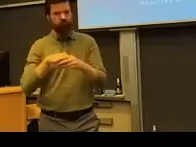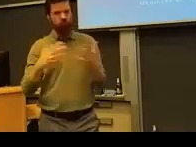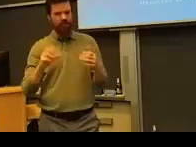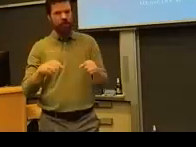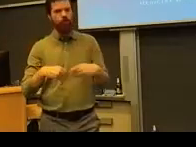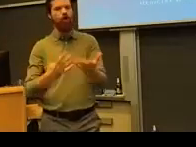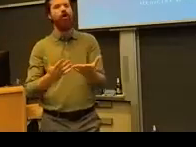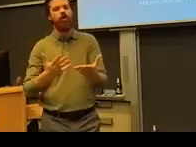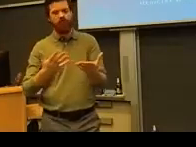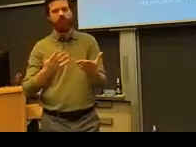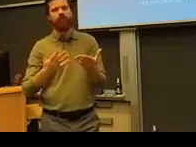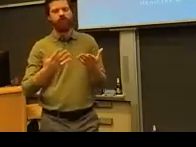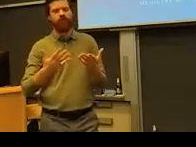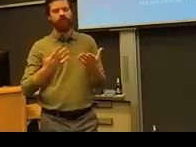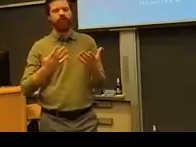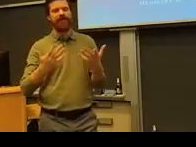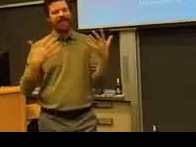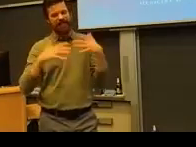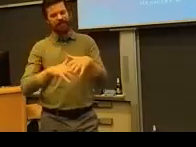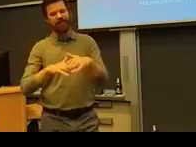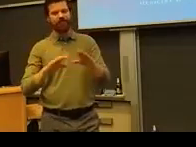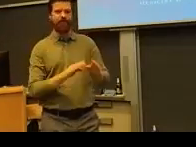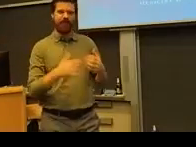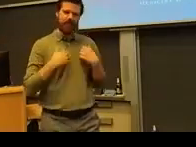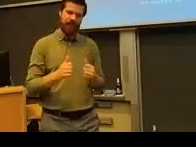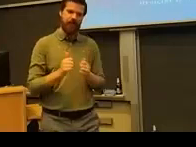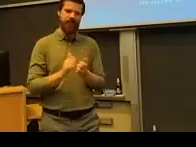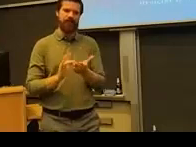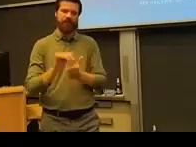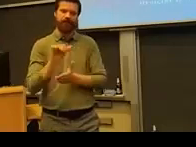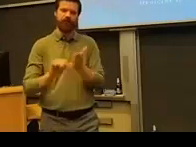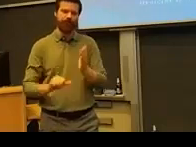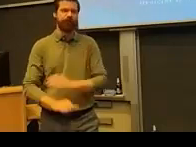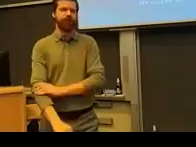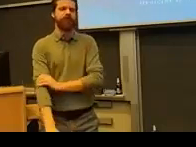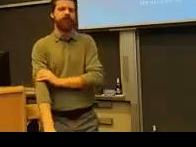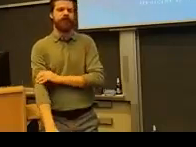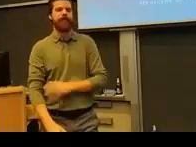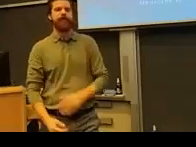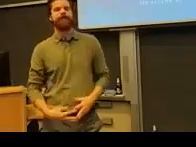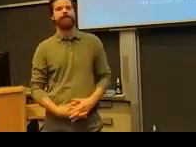be you know integrating the behavioral health with the med surge um and they have adapted to